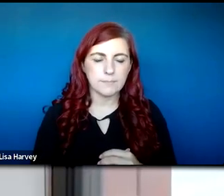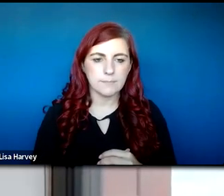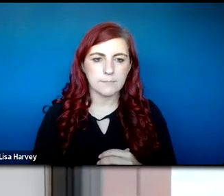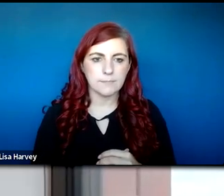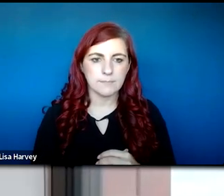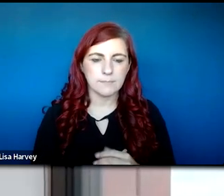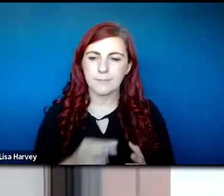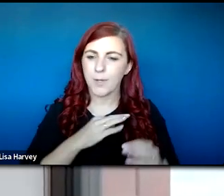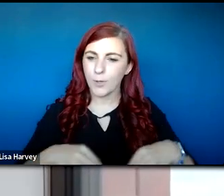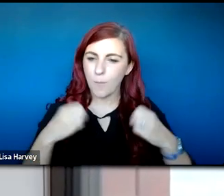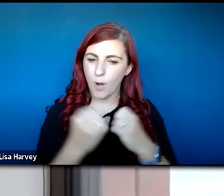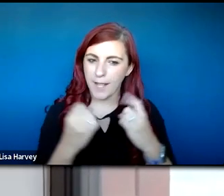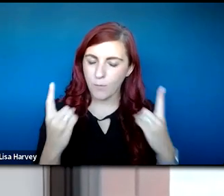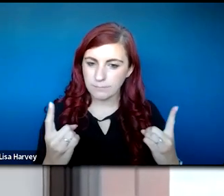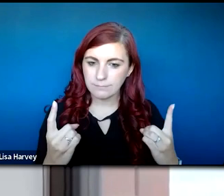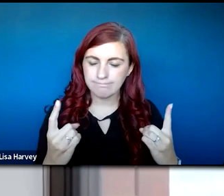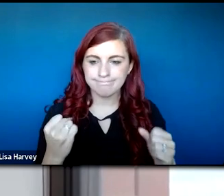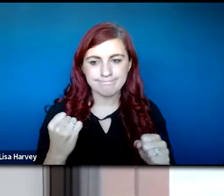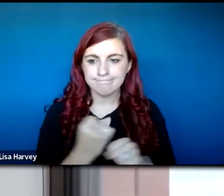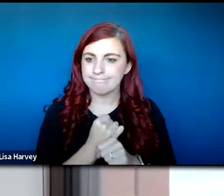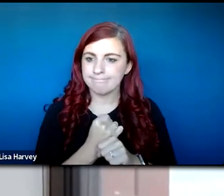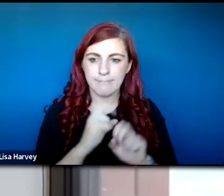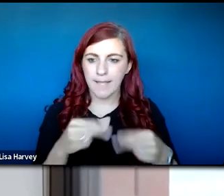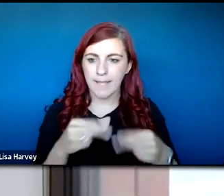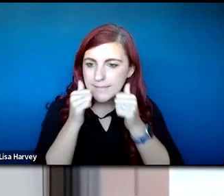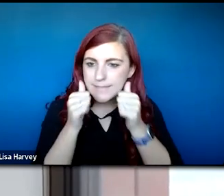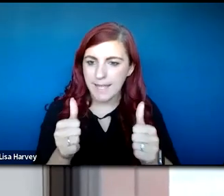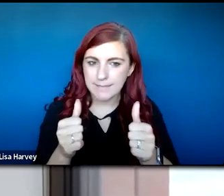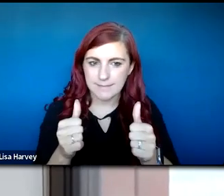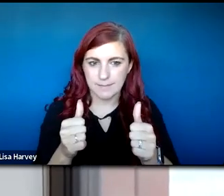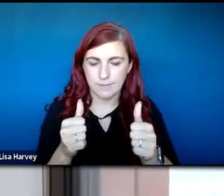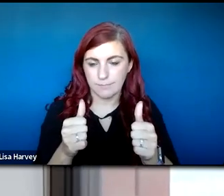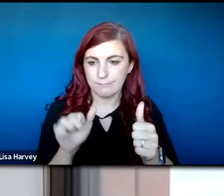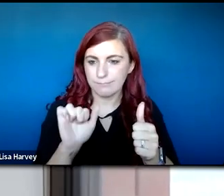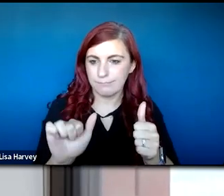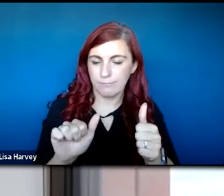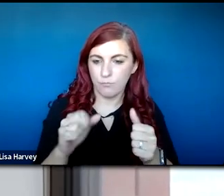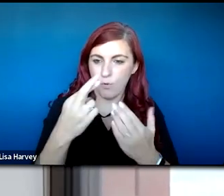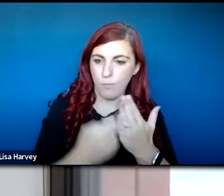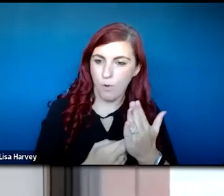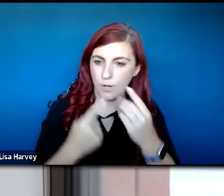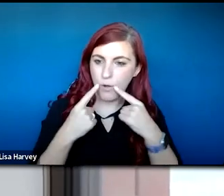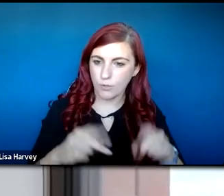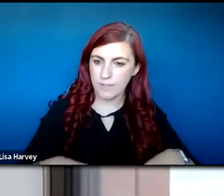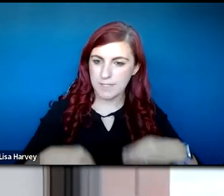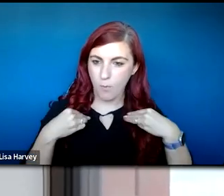Good morning everyone, unfortunately I can't attend the launch of the Well-being and Social Inclusion Survey report in person, I'm sending this